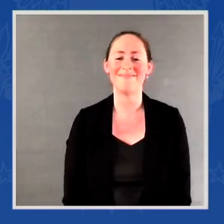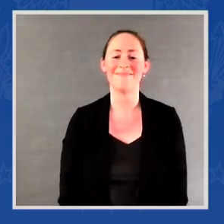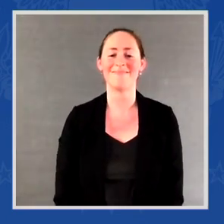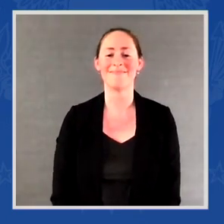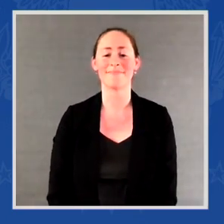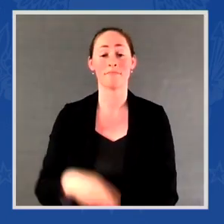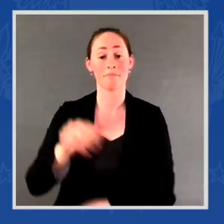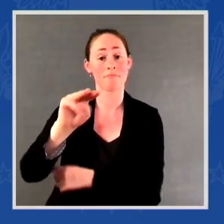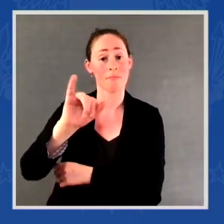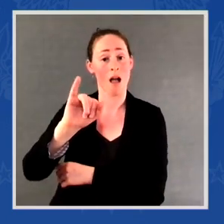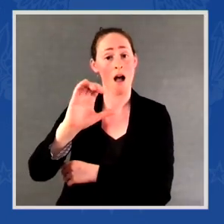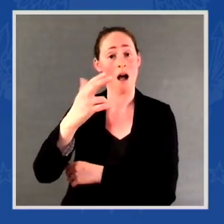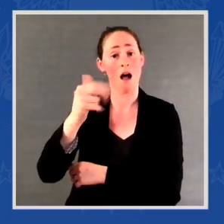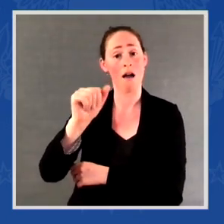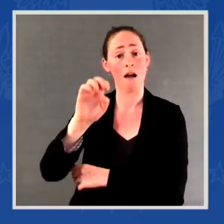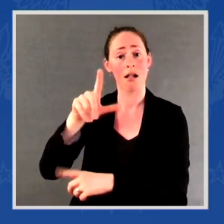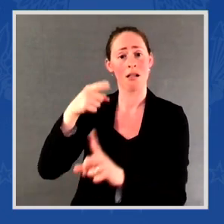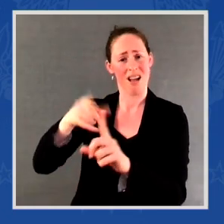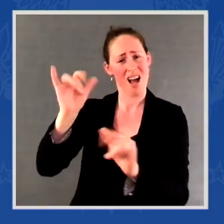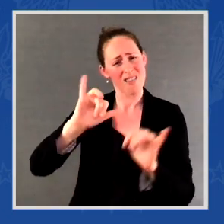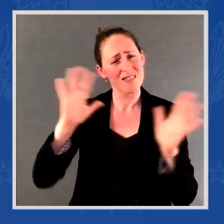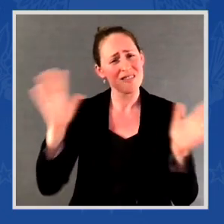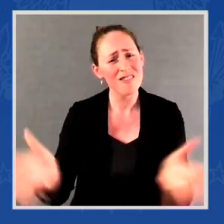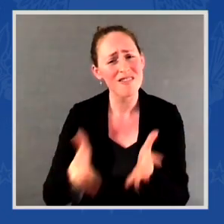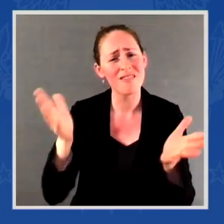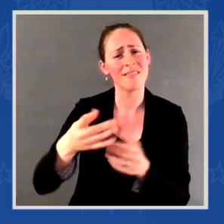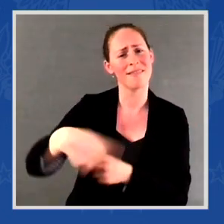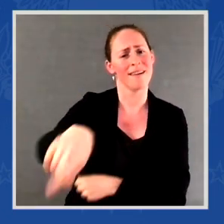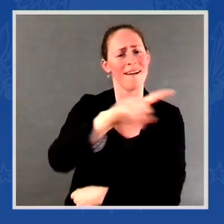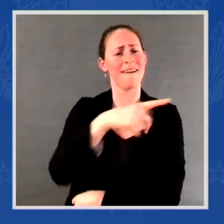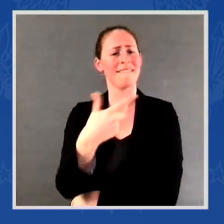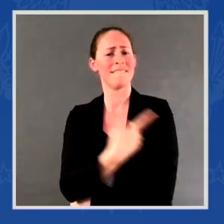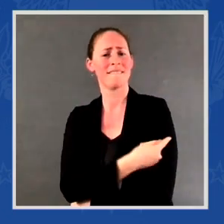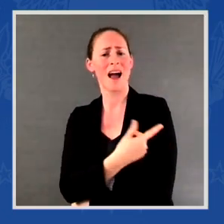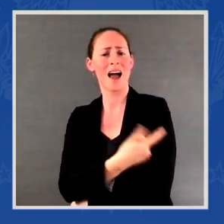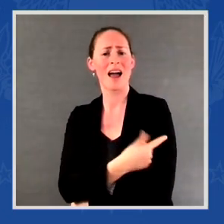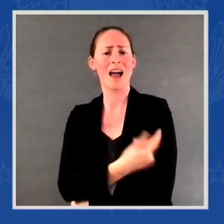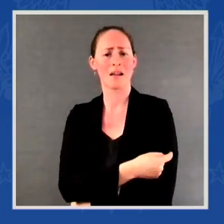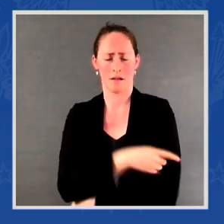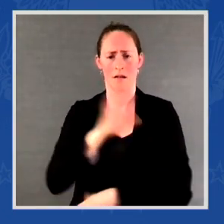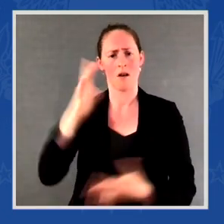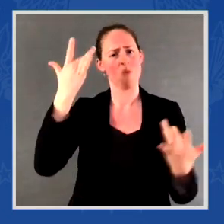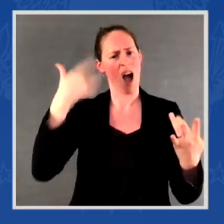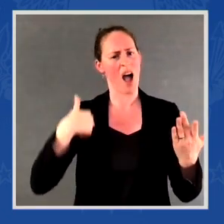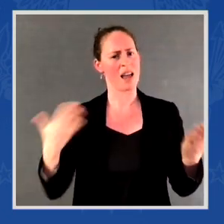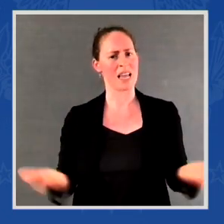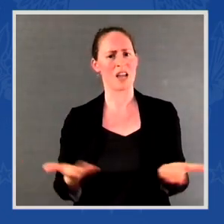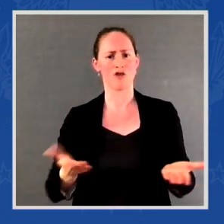I wanted to come to Raleigh to thank everyone in this room for everything you're doing to get your community vaccinated.